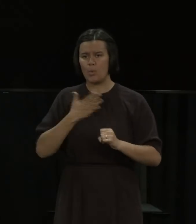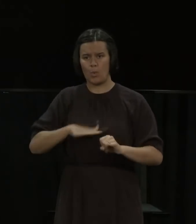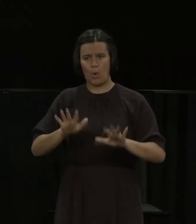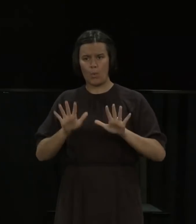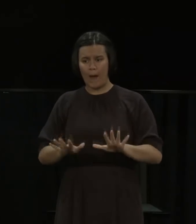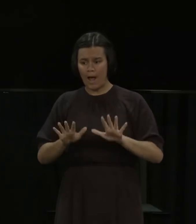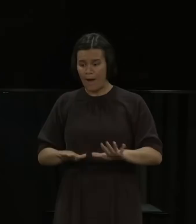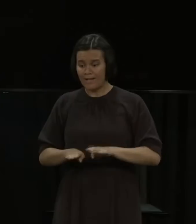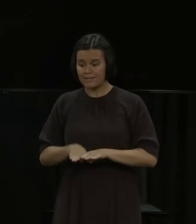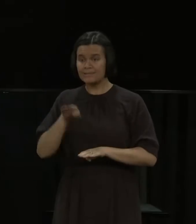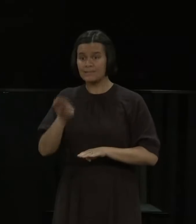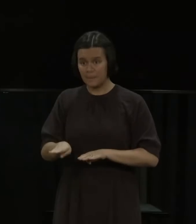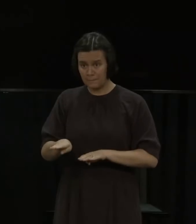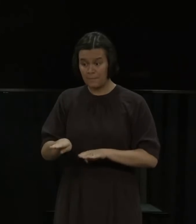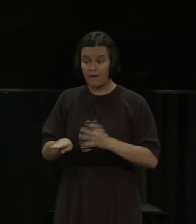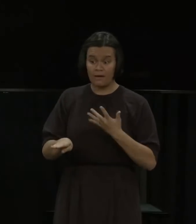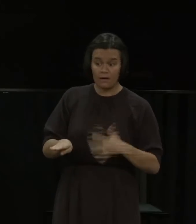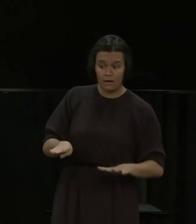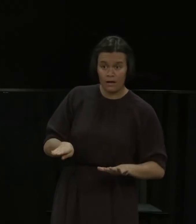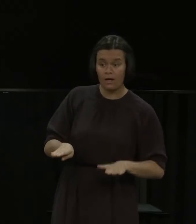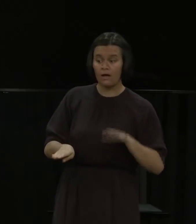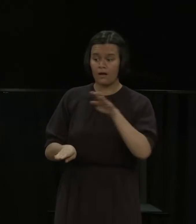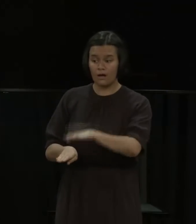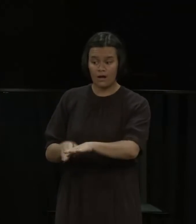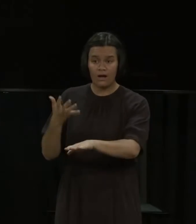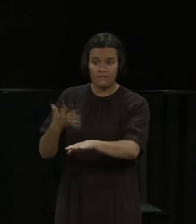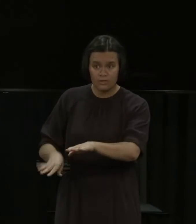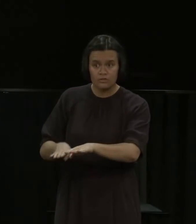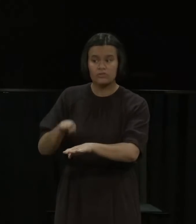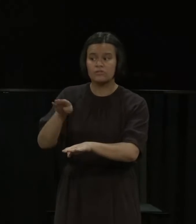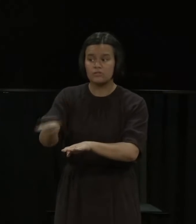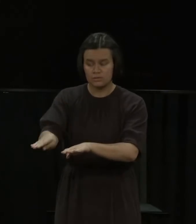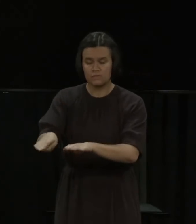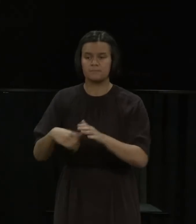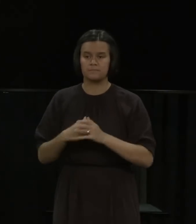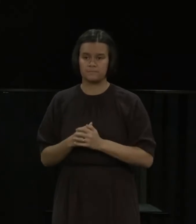a series of changes all of